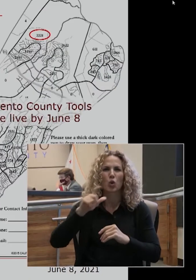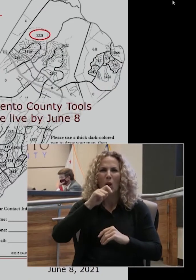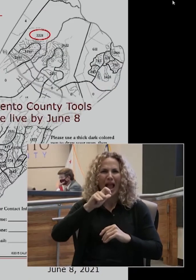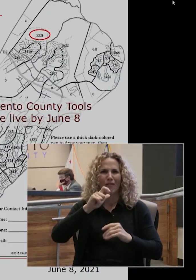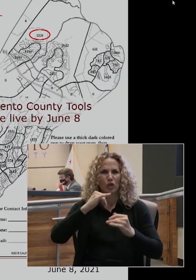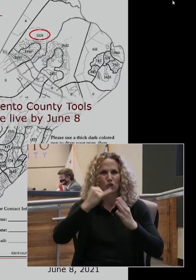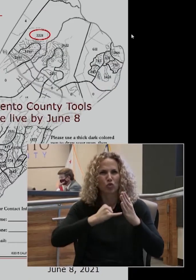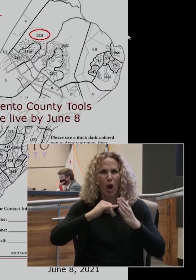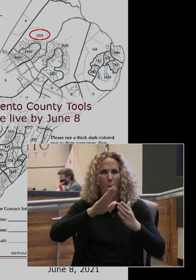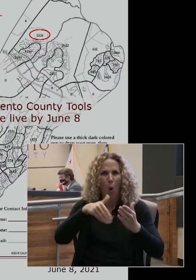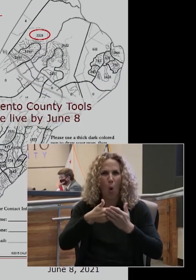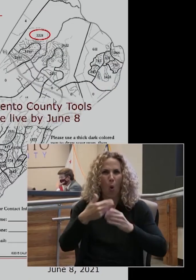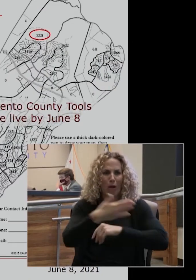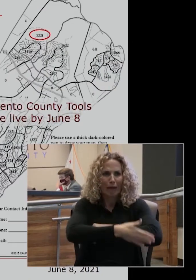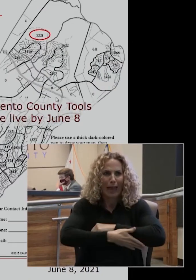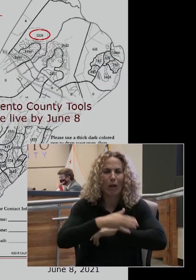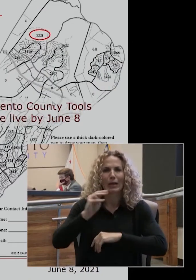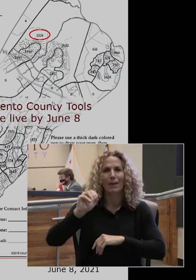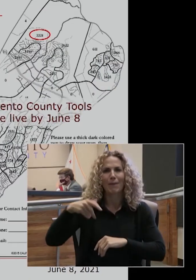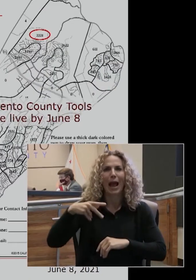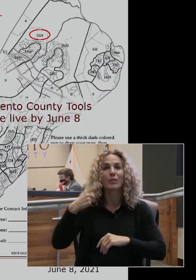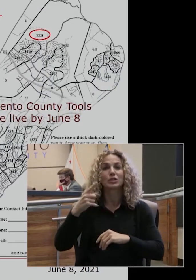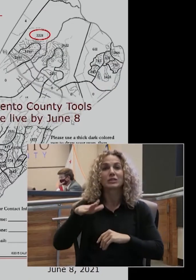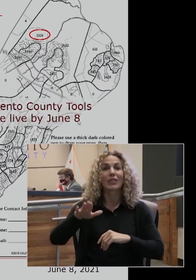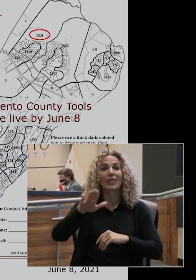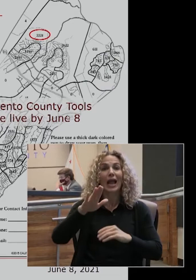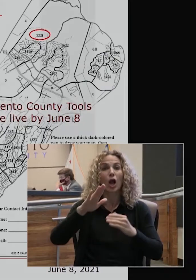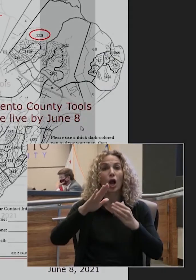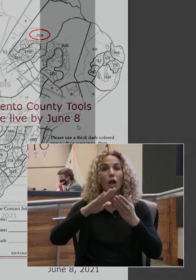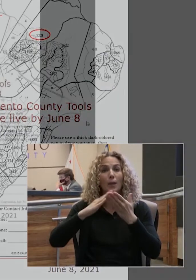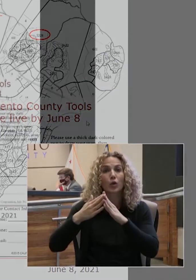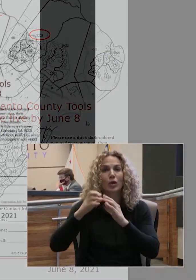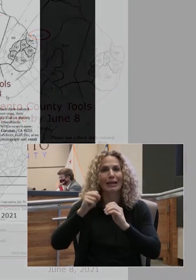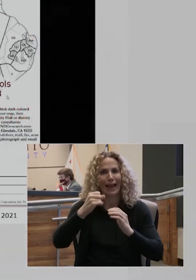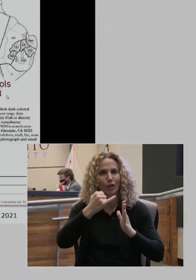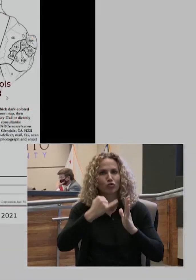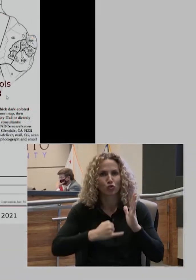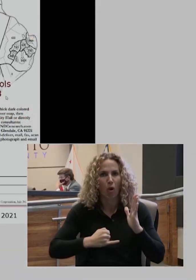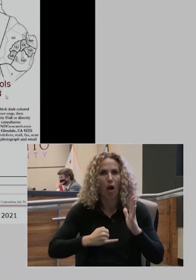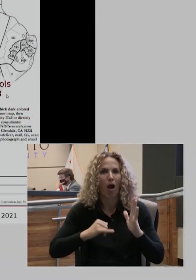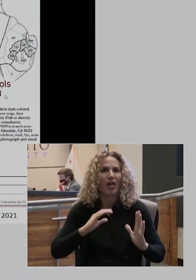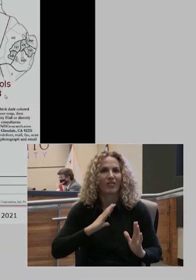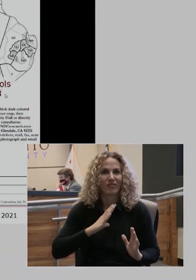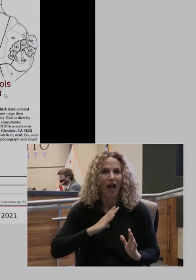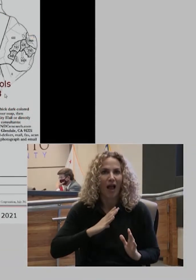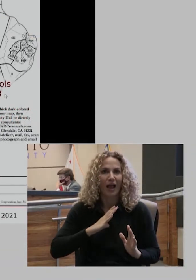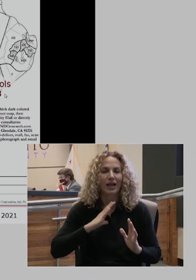COUNTY WIDE MAP. THEY CAN DRAW THEIR COMMUNITY OF THEY CAN DRAW THEIR COMMUNITY OF INTEREST. INTEREST. AND SAY, PLEASE, KEEP OUR